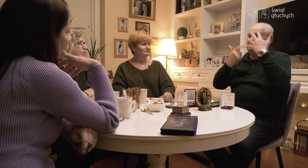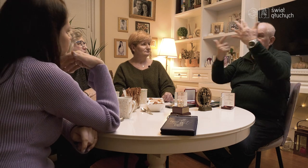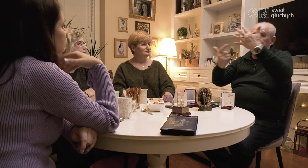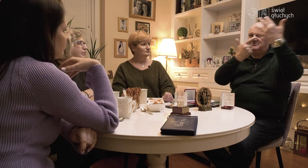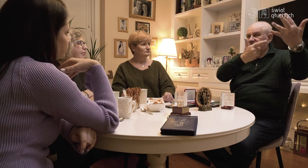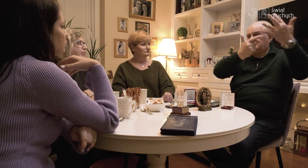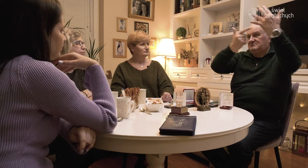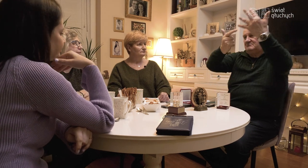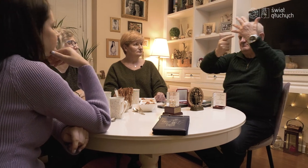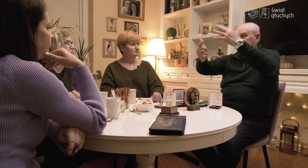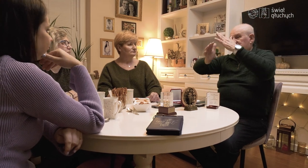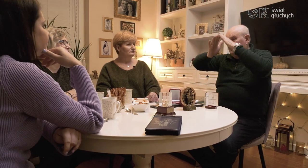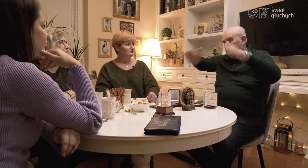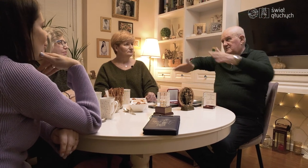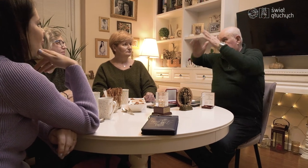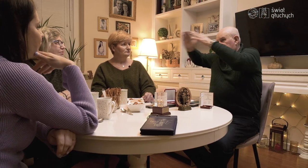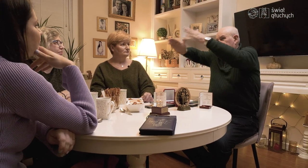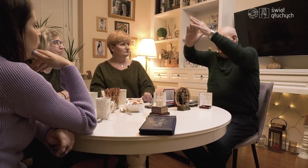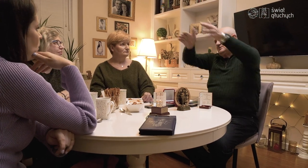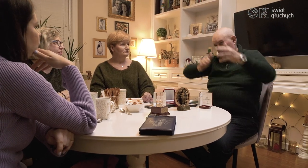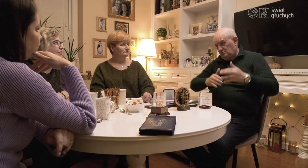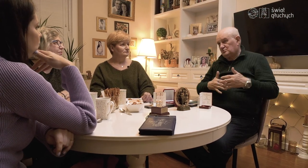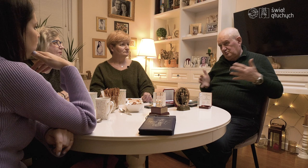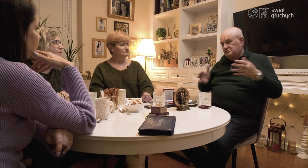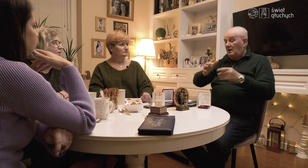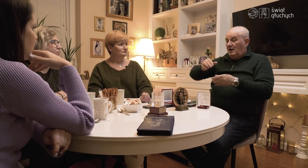and there were several tents at the camp, with 7 people in each.